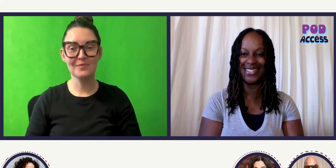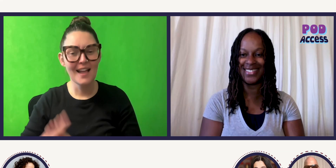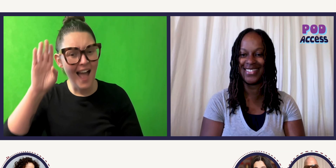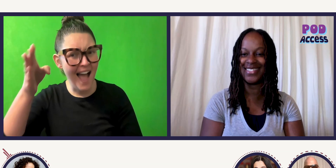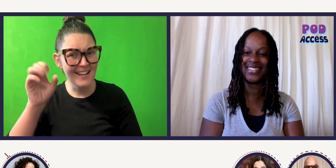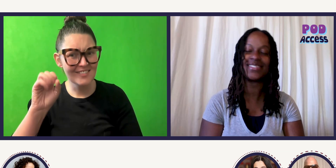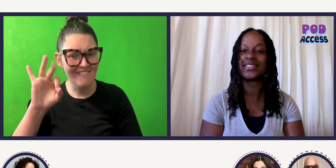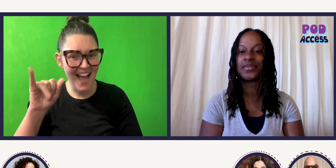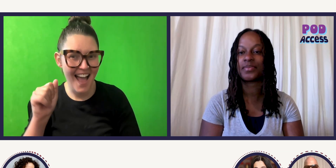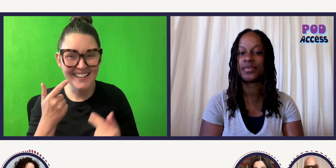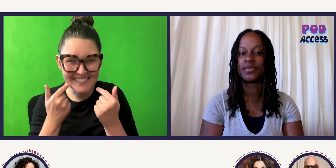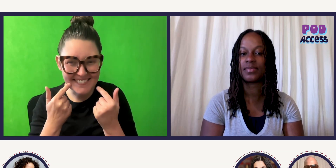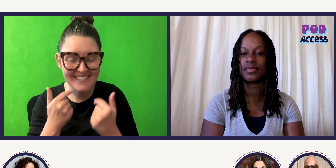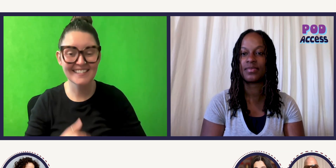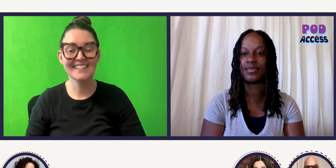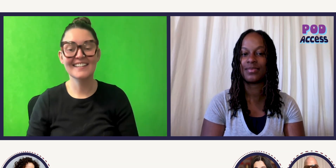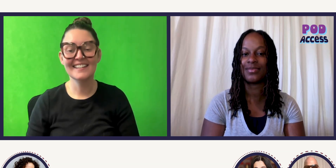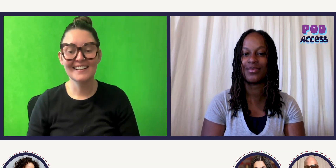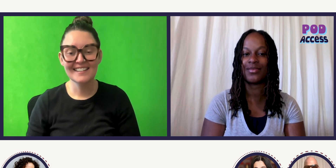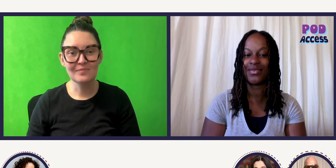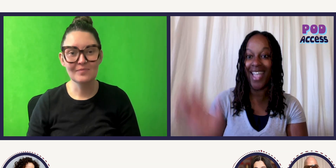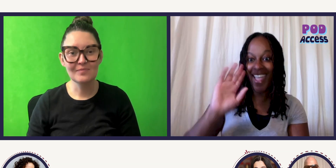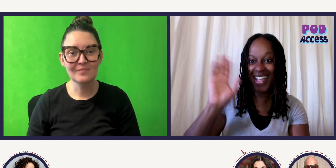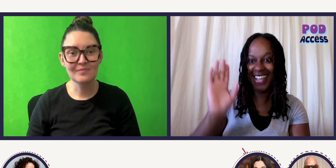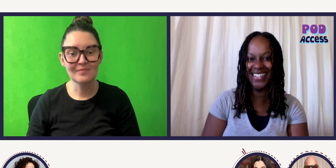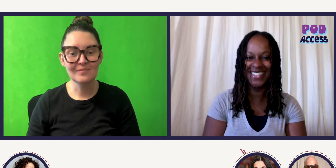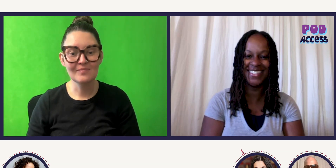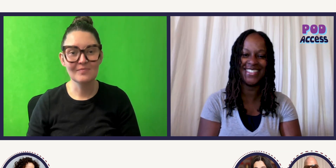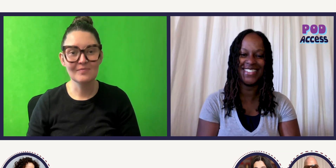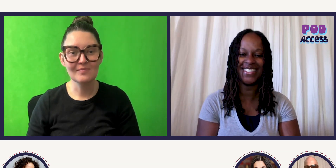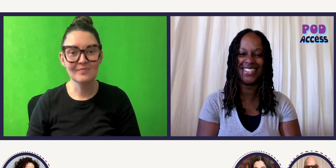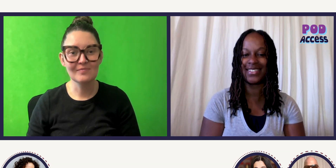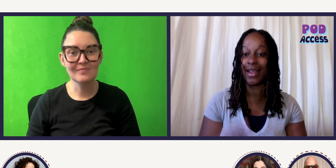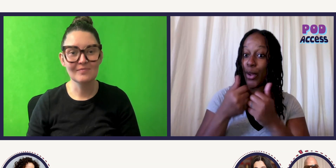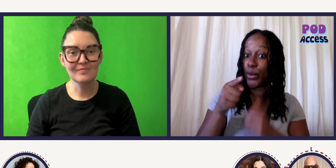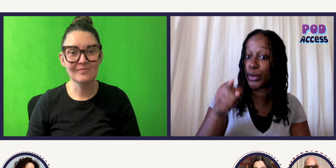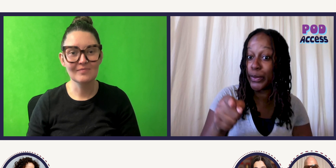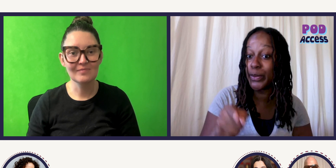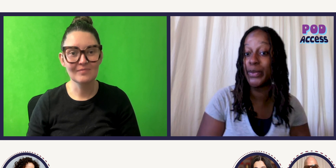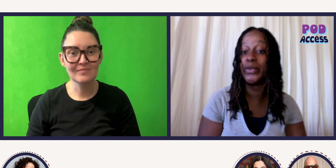Hi, Sofia!!! Hi! How are you?